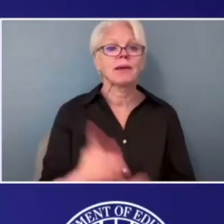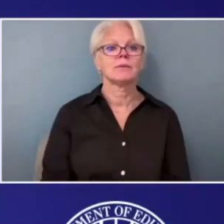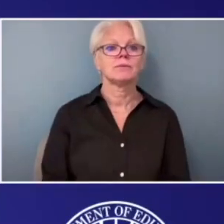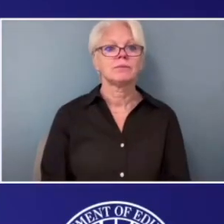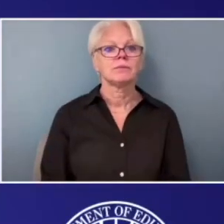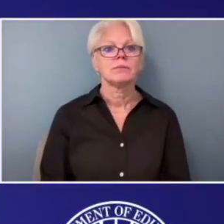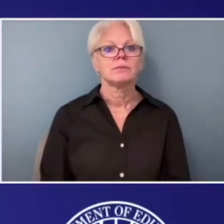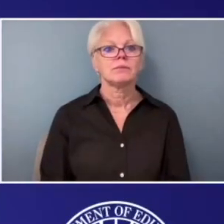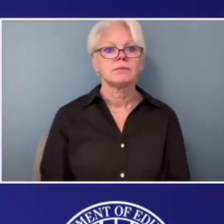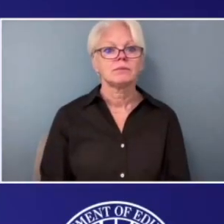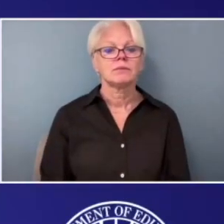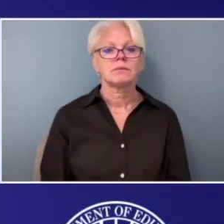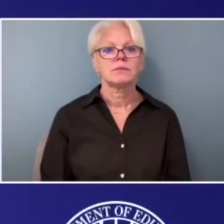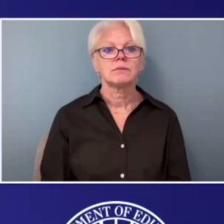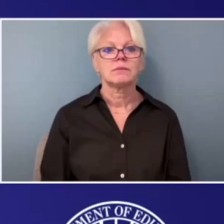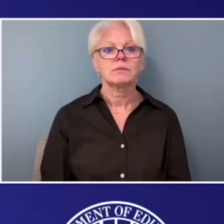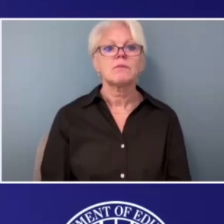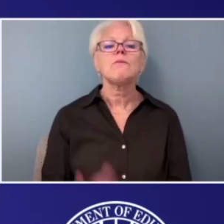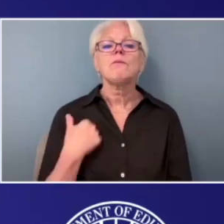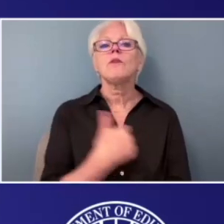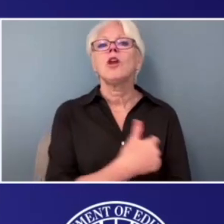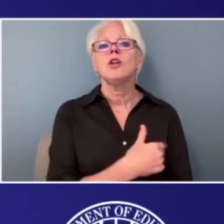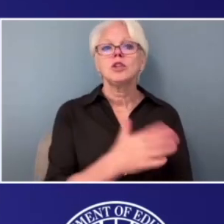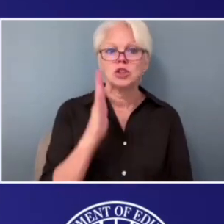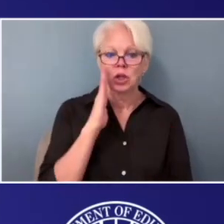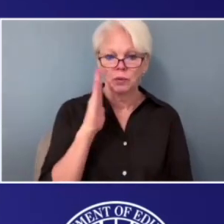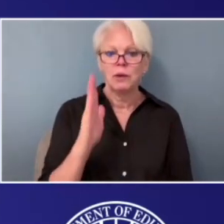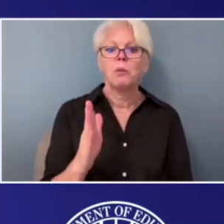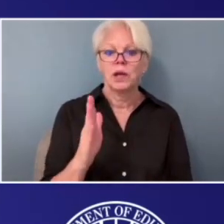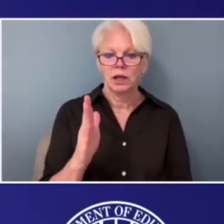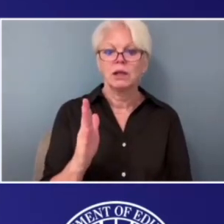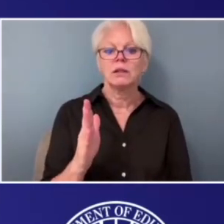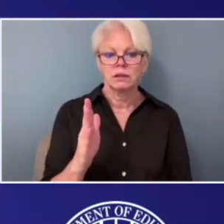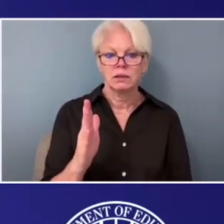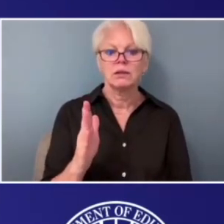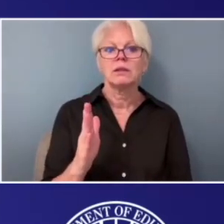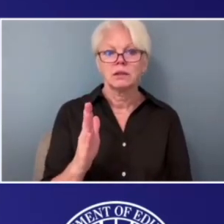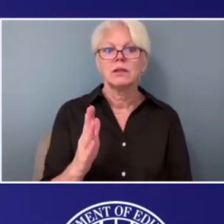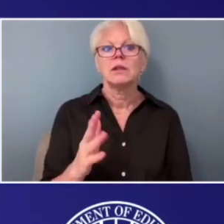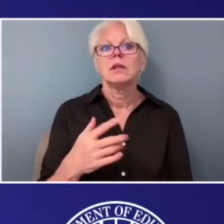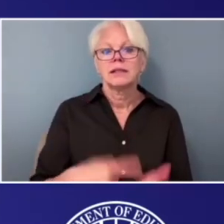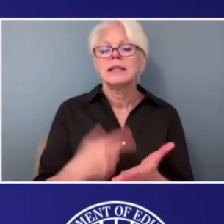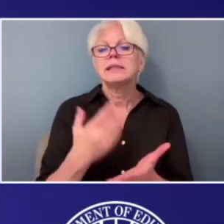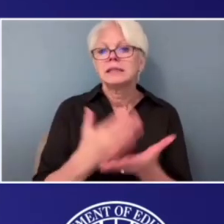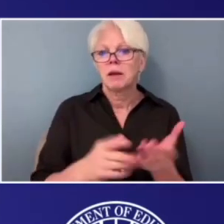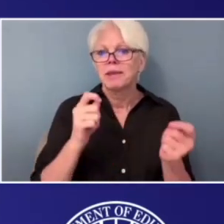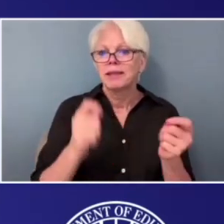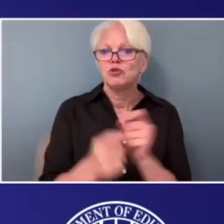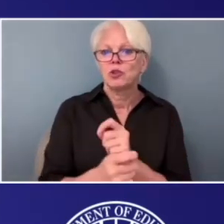So we are going to get to some of the changes that we've made in the loan limits.